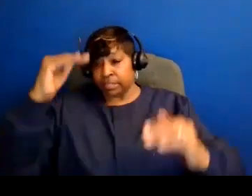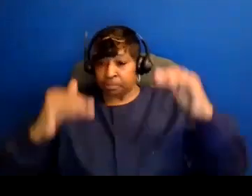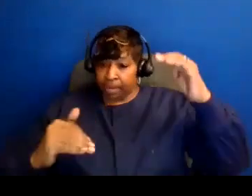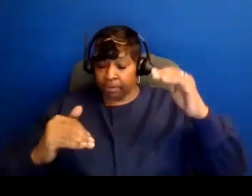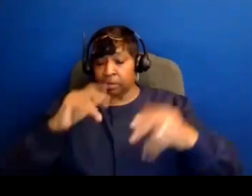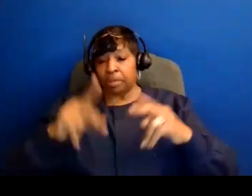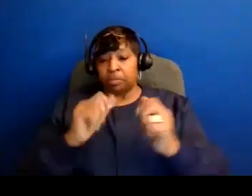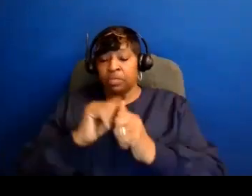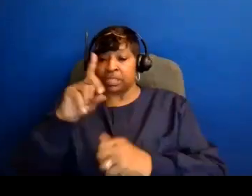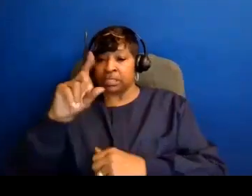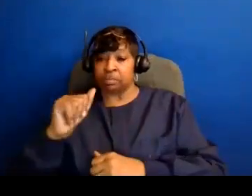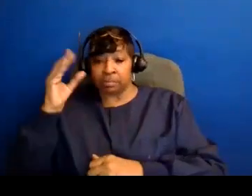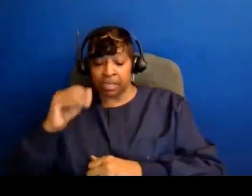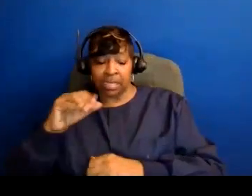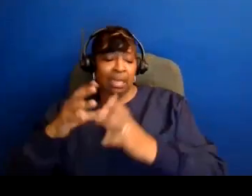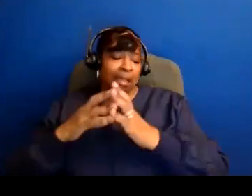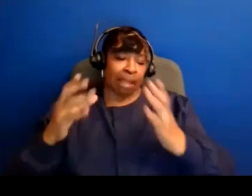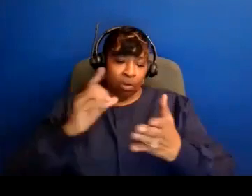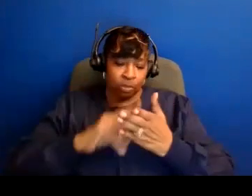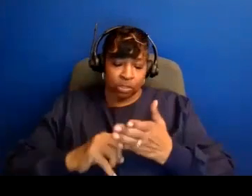lauravanpuymbrouck: so to look at Ableism in healthcare